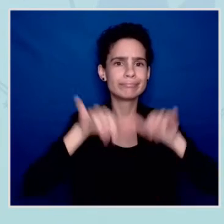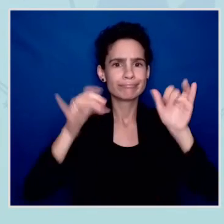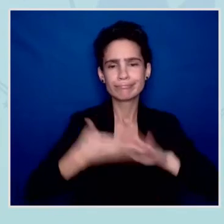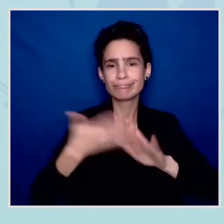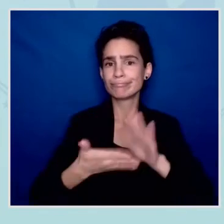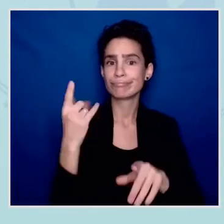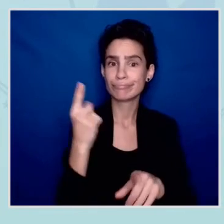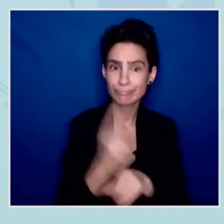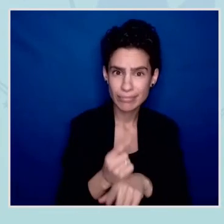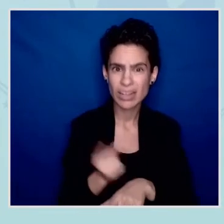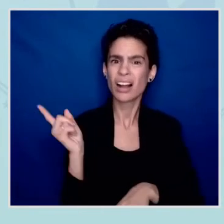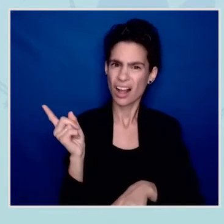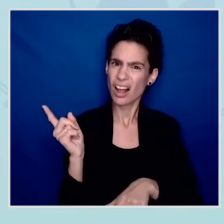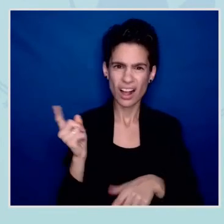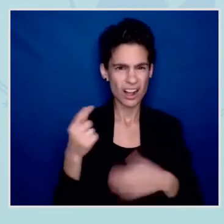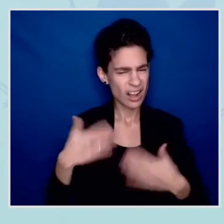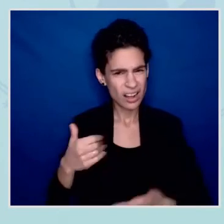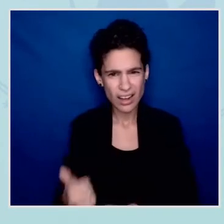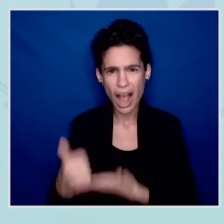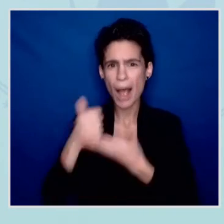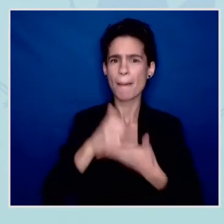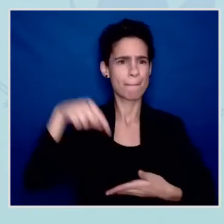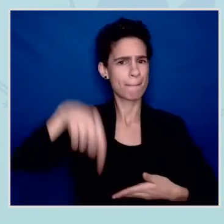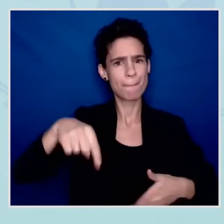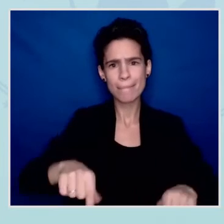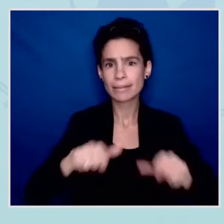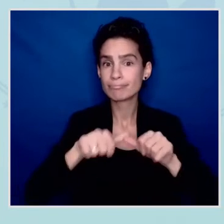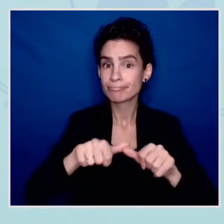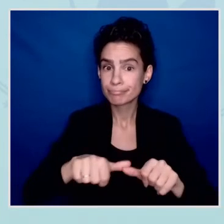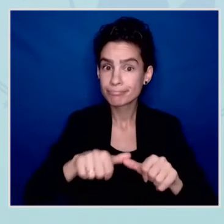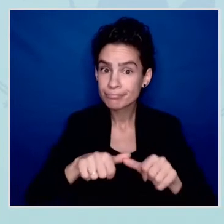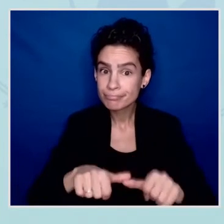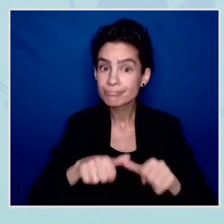KEEP COMMUNITIES AFLOAT, PORT WORKERS, WAREHOUSE WORKERS,